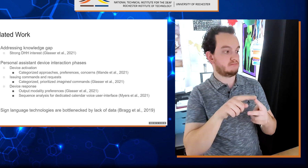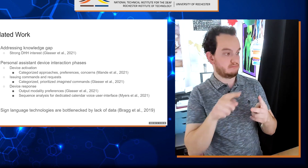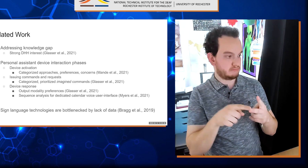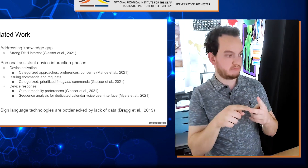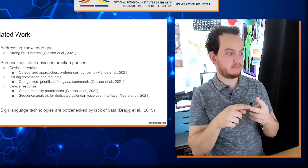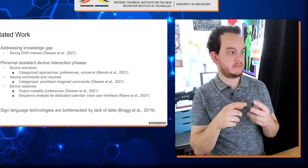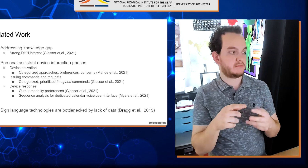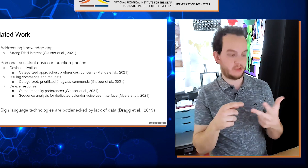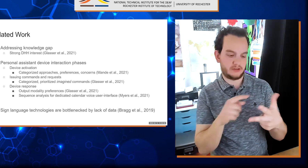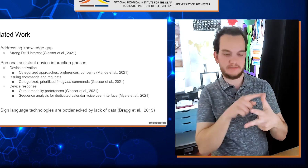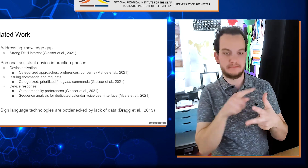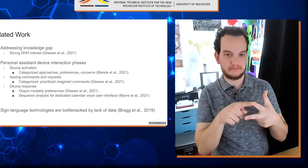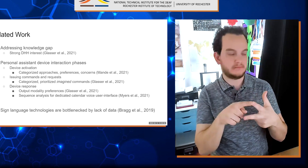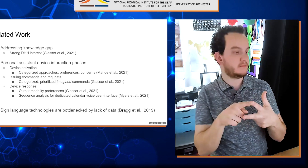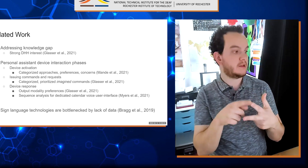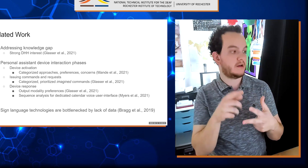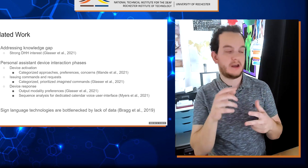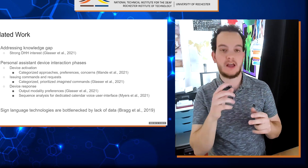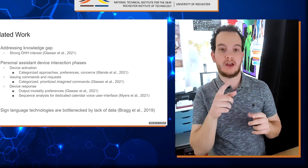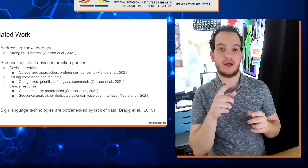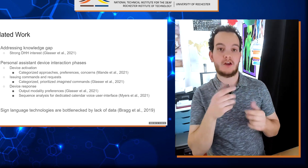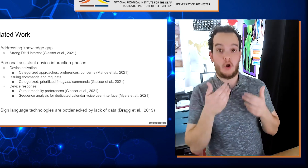and be ready for the next commands.